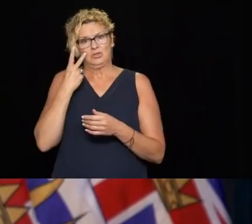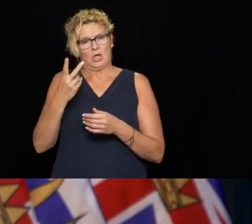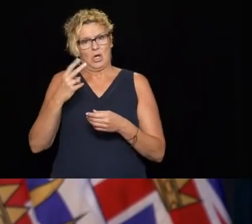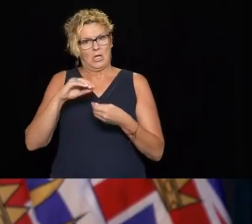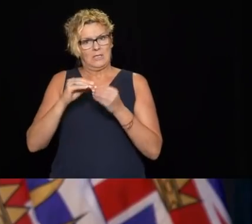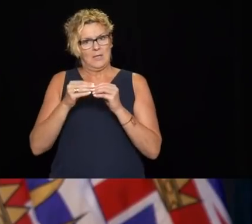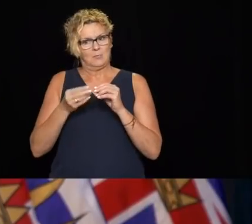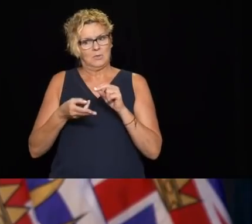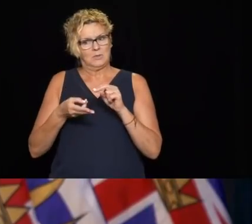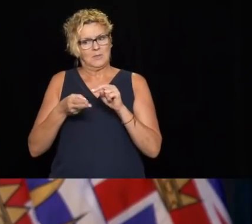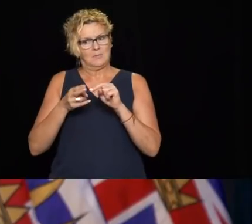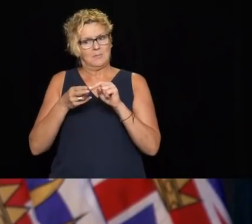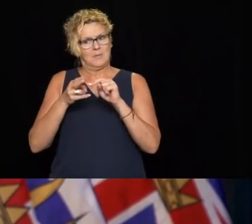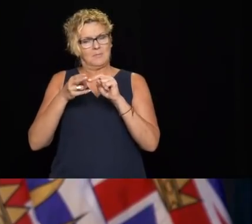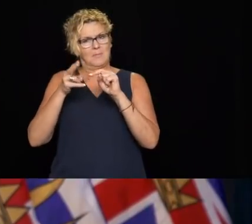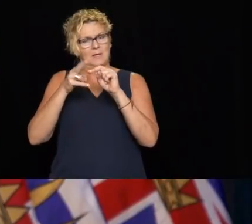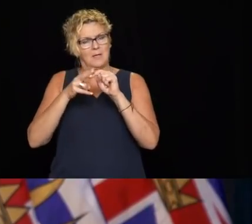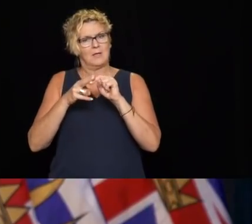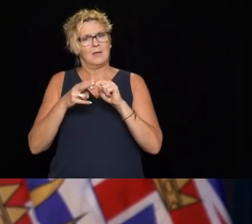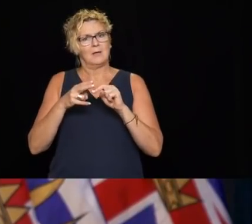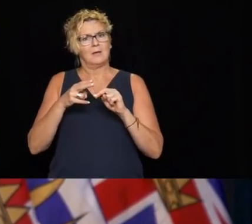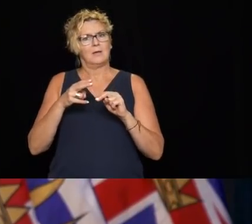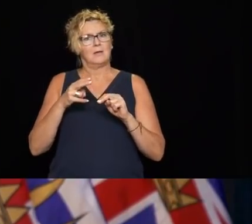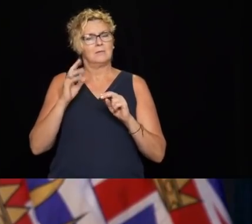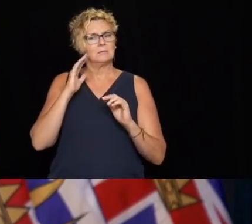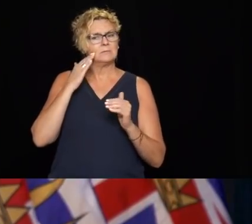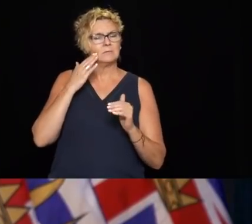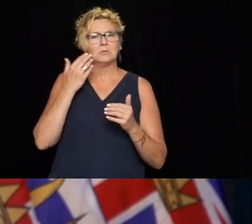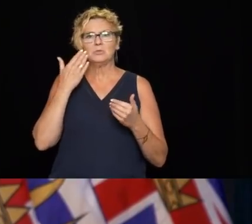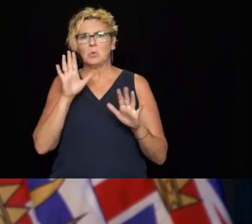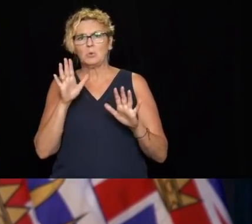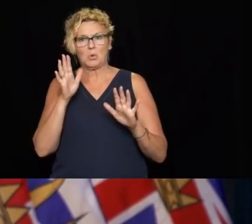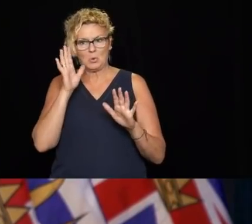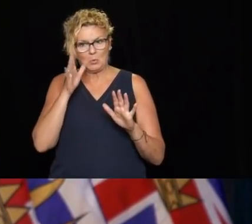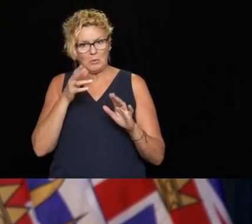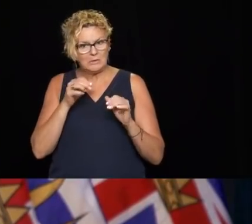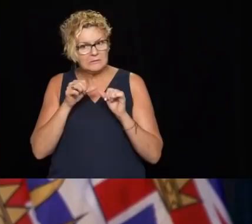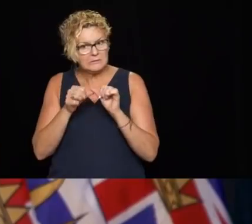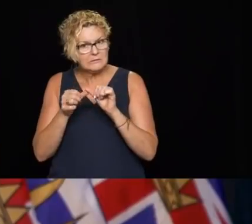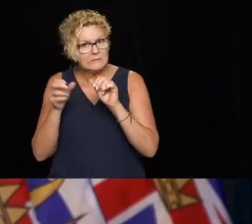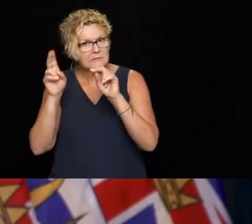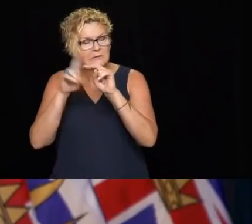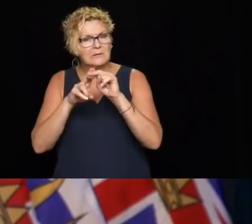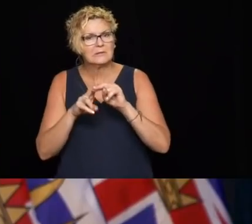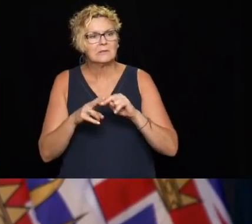No, I think part of what we were facing on March 12 when we were looking at the curb going up